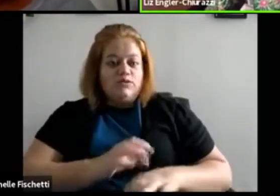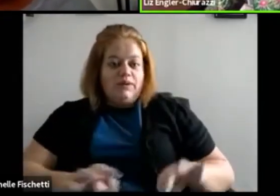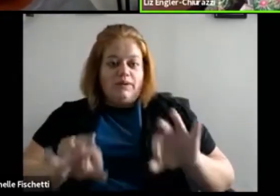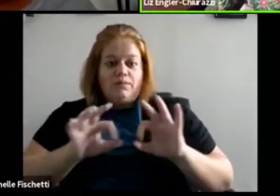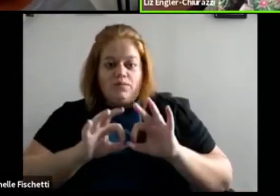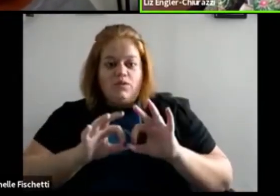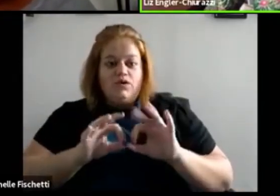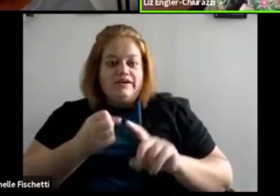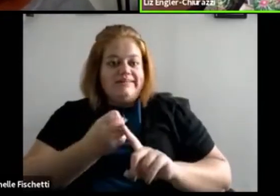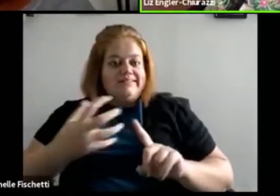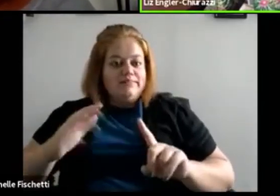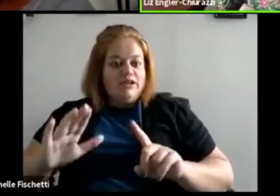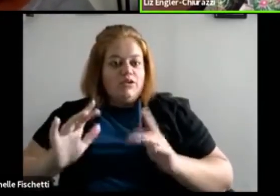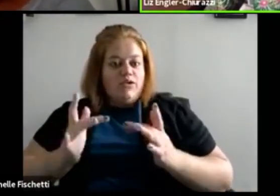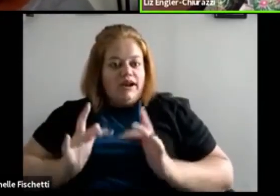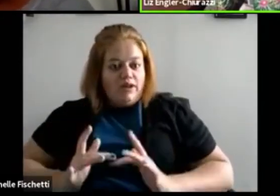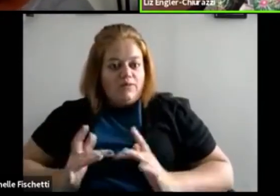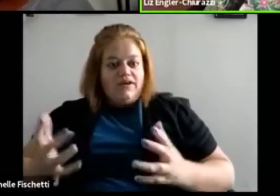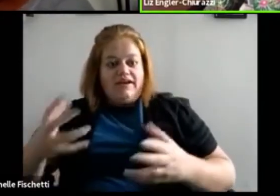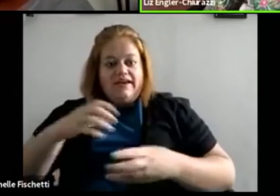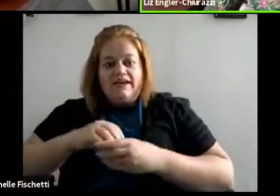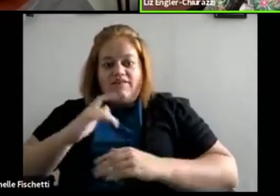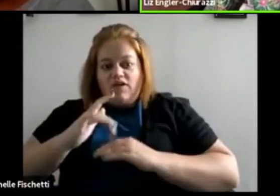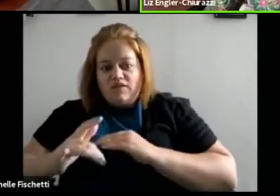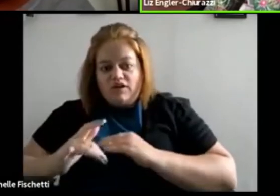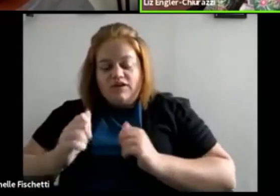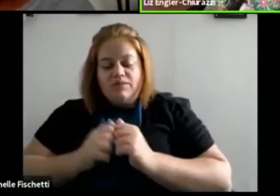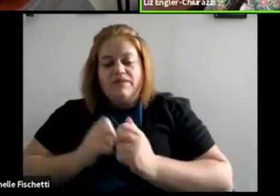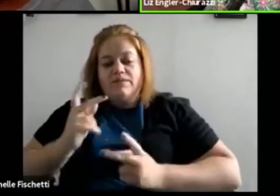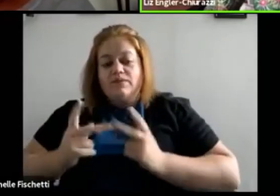network and get involved with people who are interested in the same things you